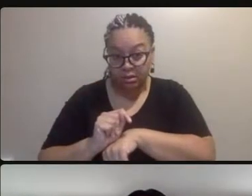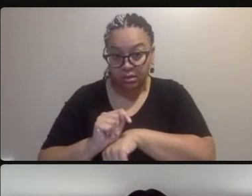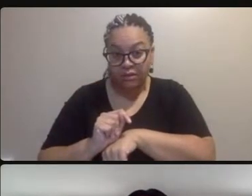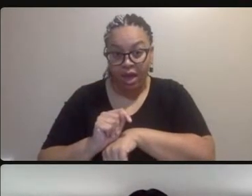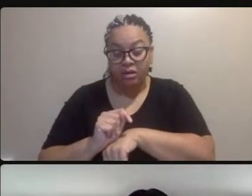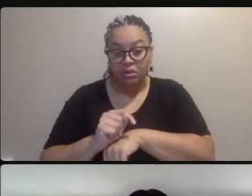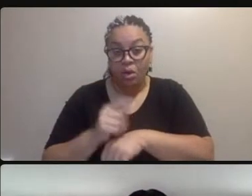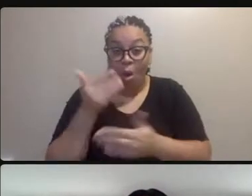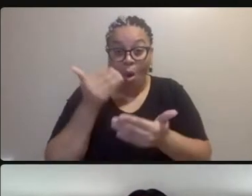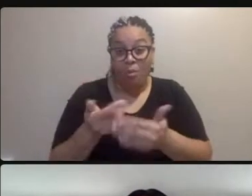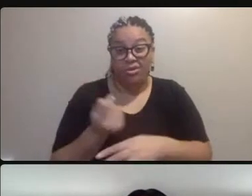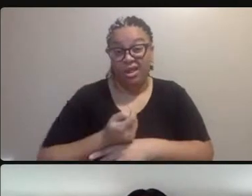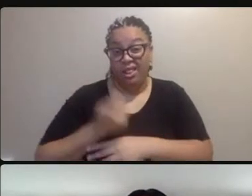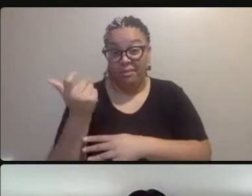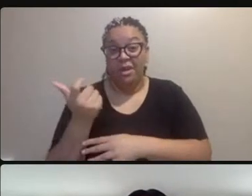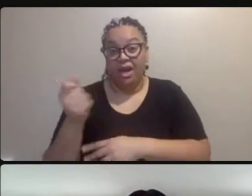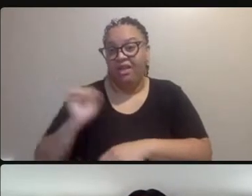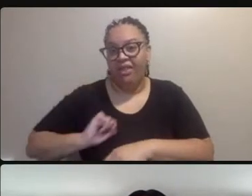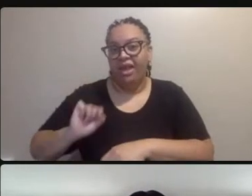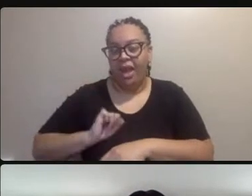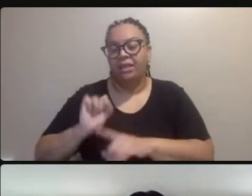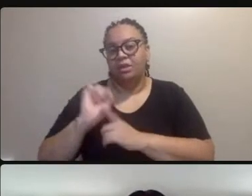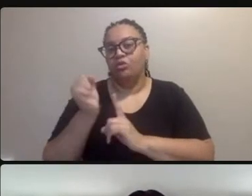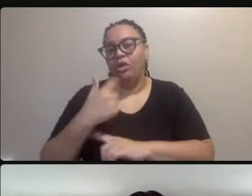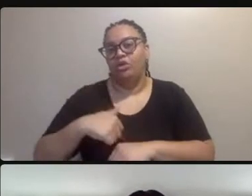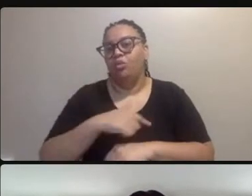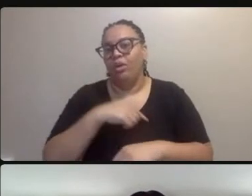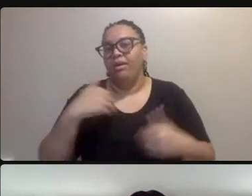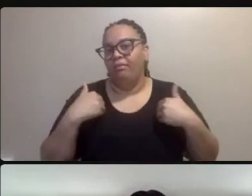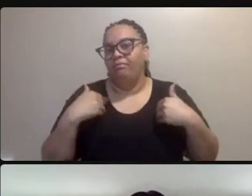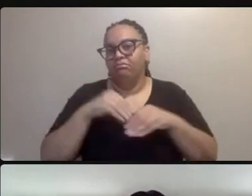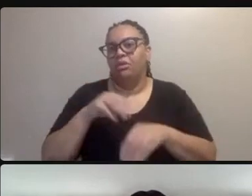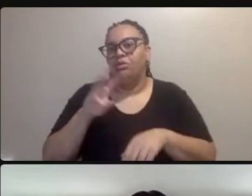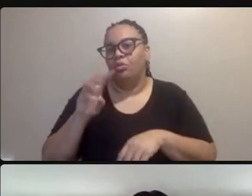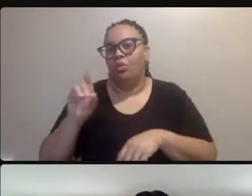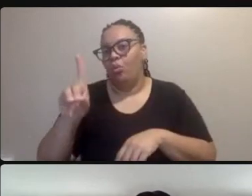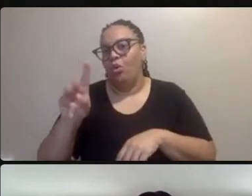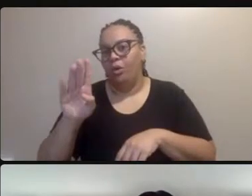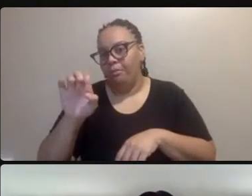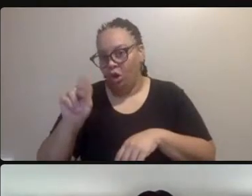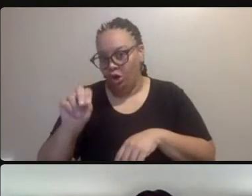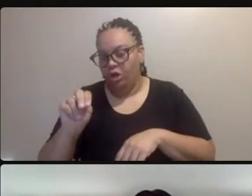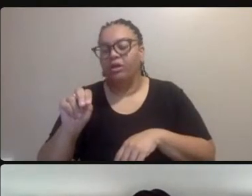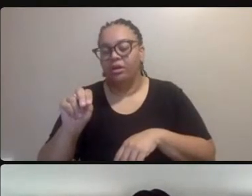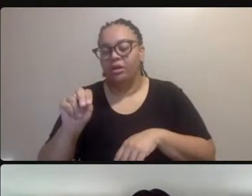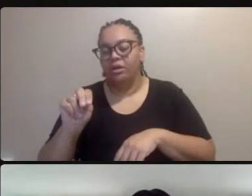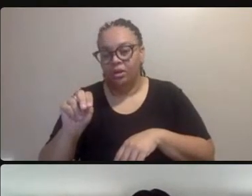THERE WAS A TASK WHERE THAT